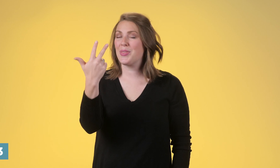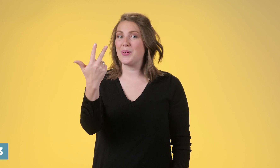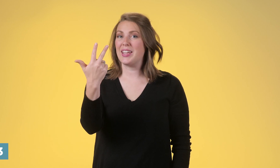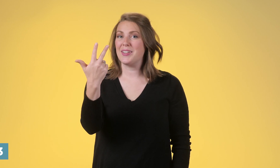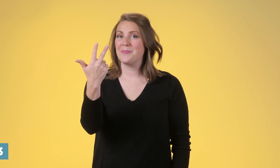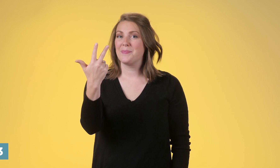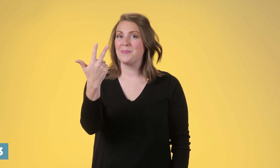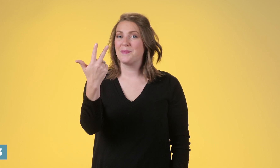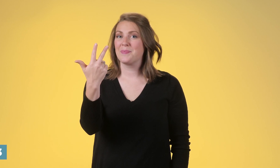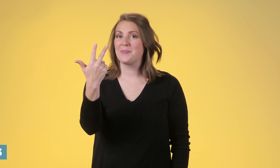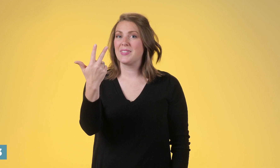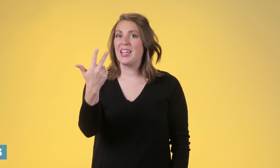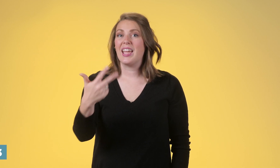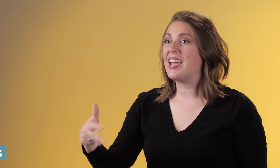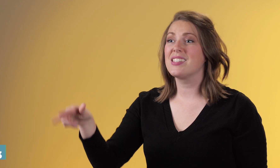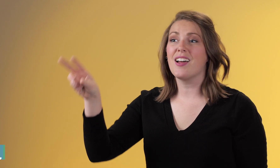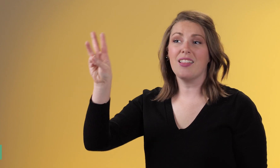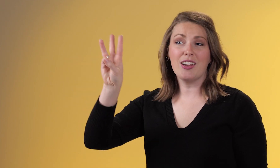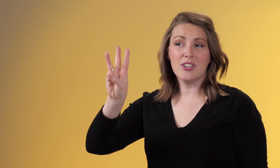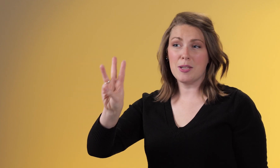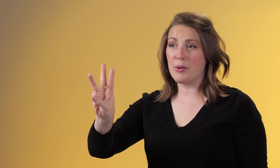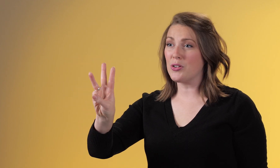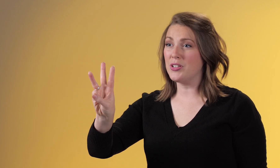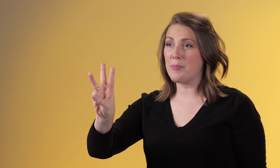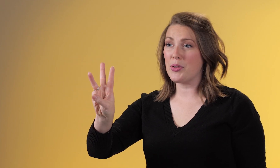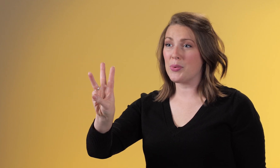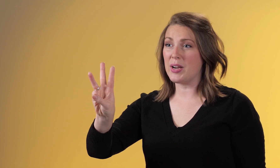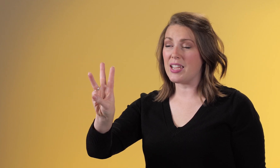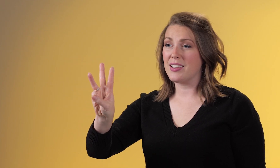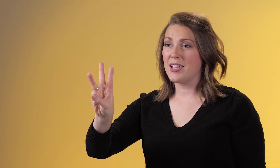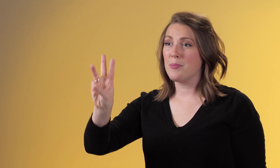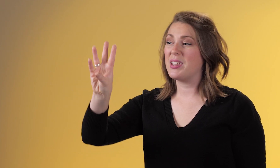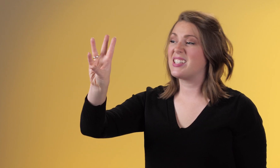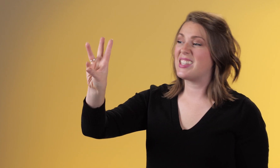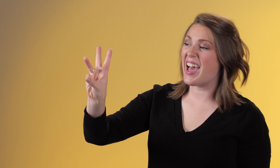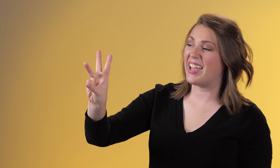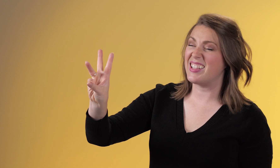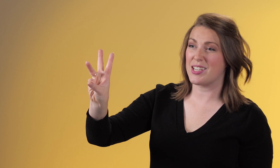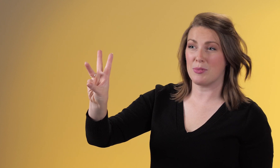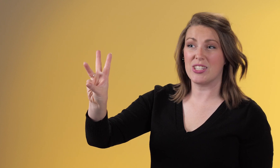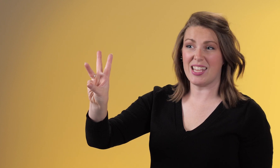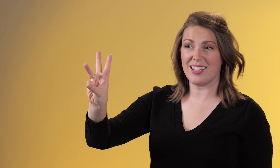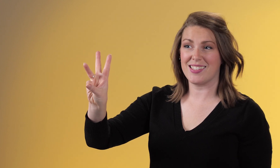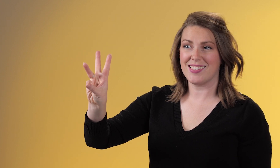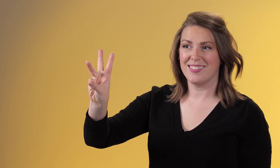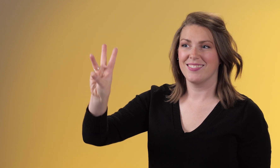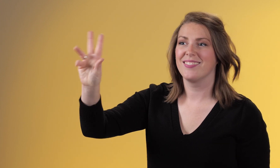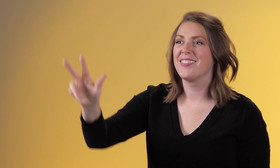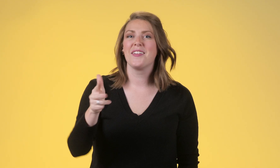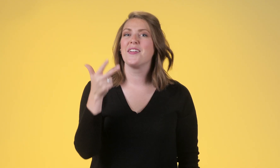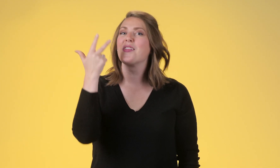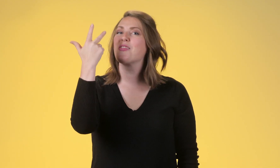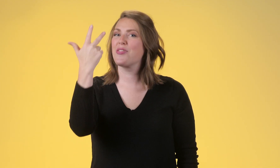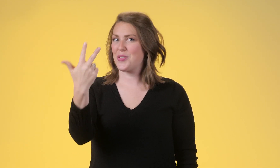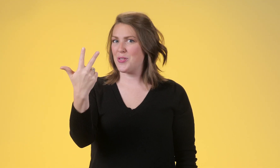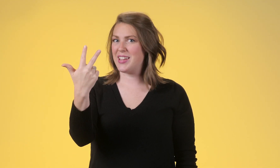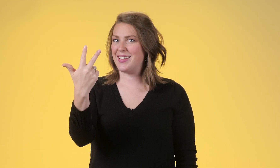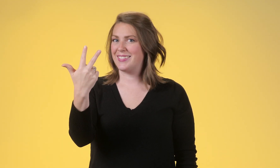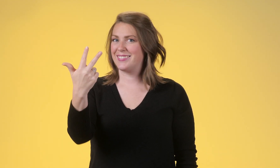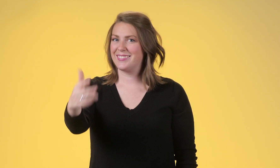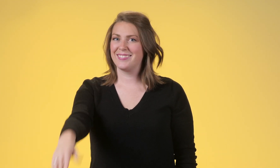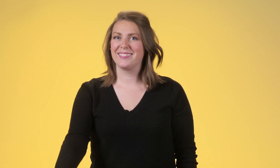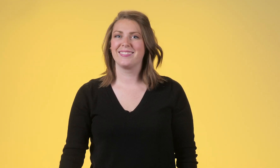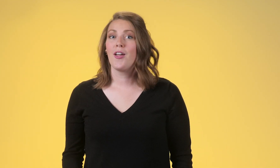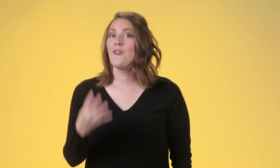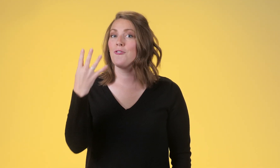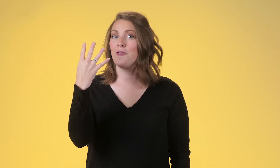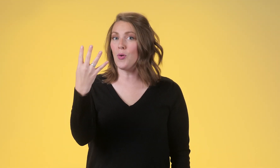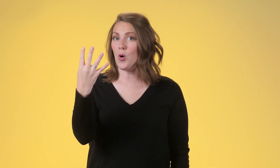three,' it's not like our typical number three because that is number six 'three.' 'Four,